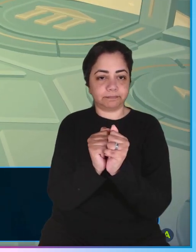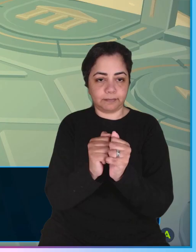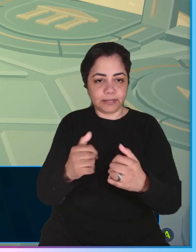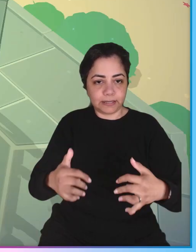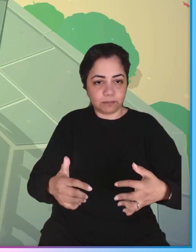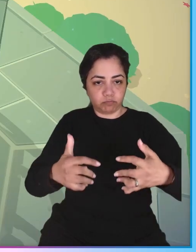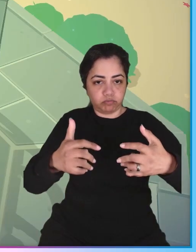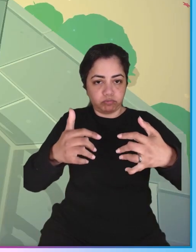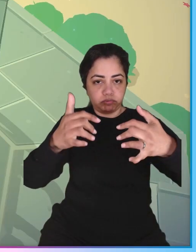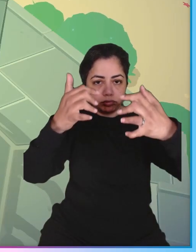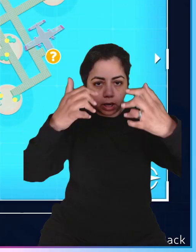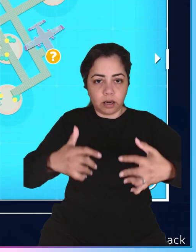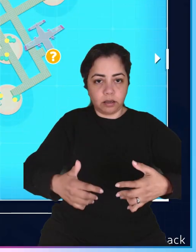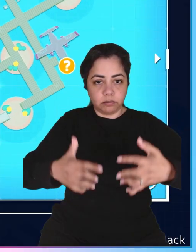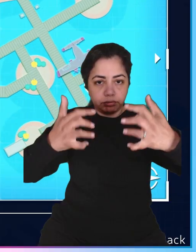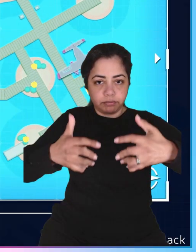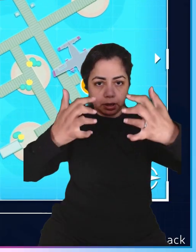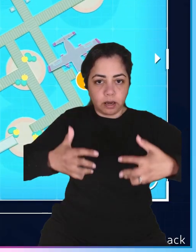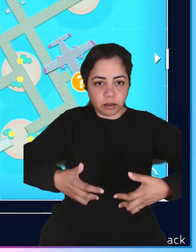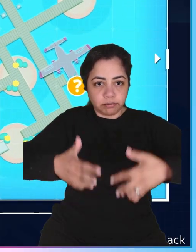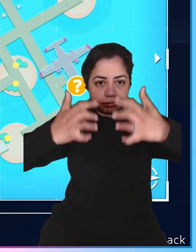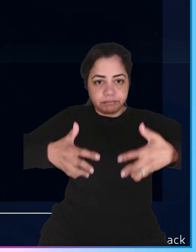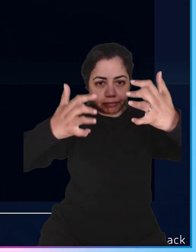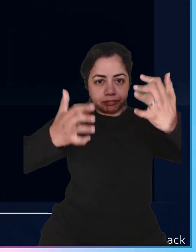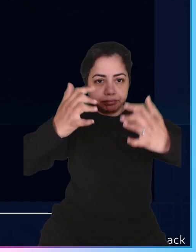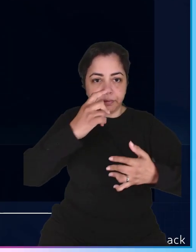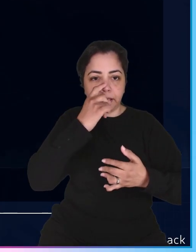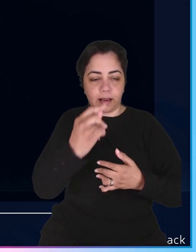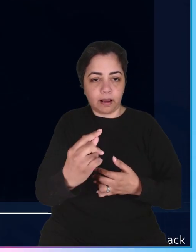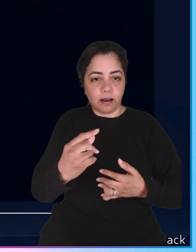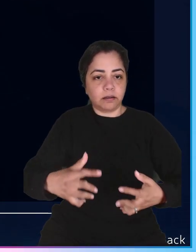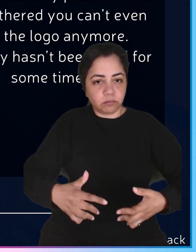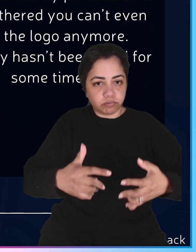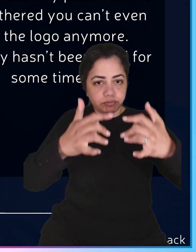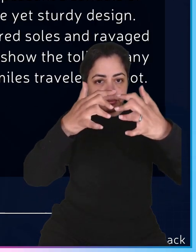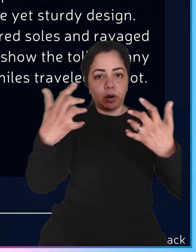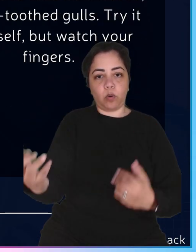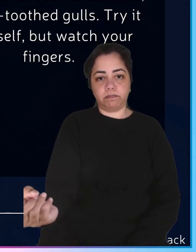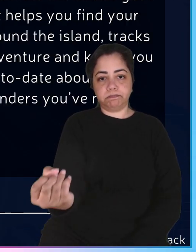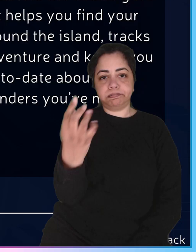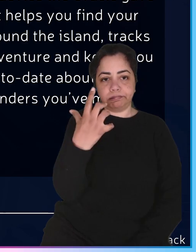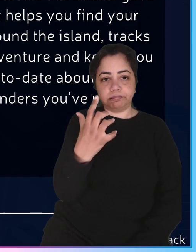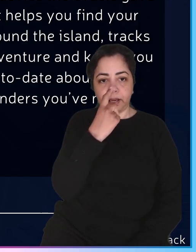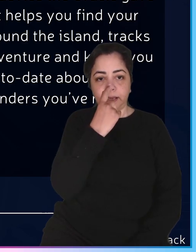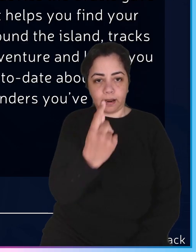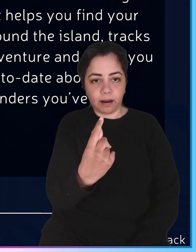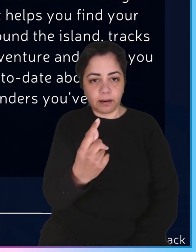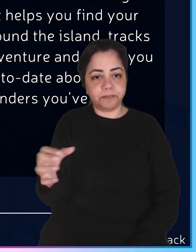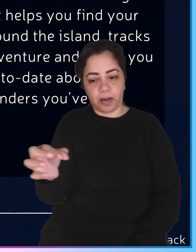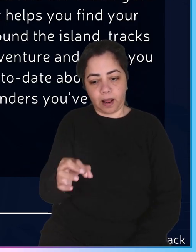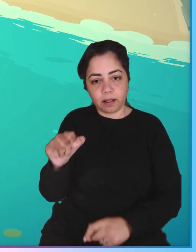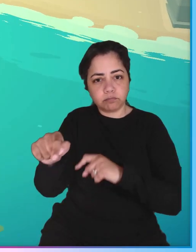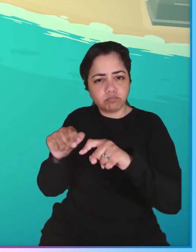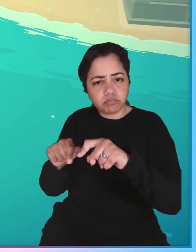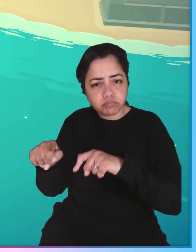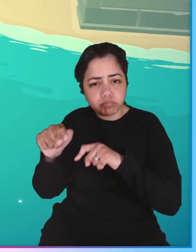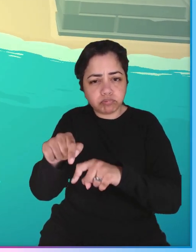Track objectives around the island using a wonderful gadget called the AmbrosiDex that boasts a high contrast journal and inventory system.